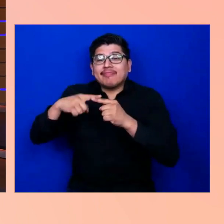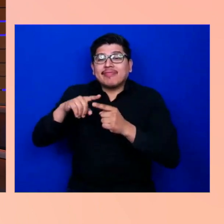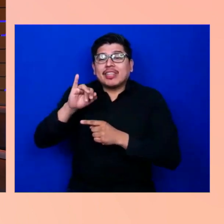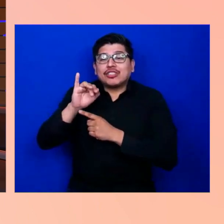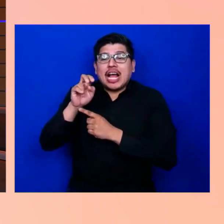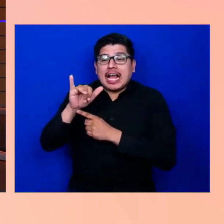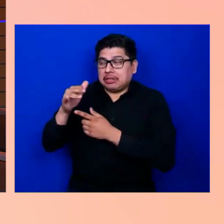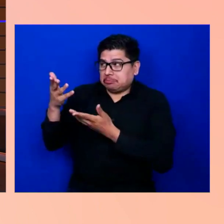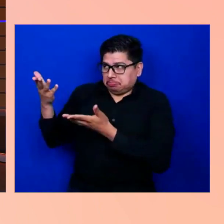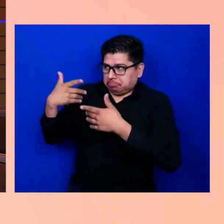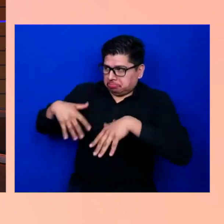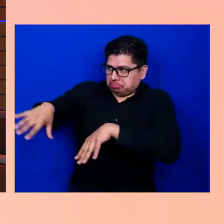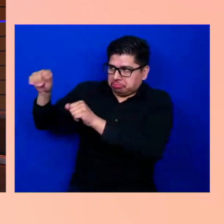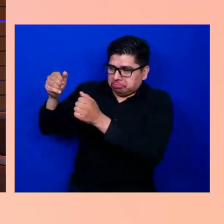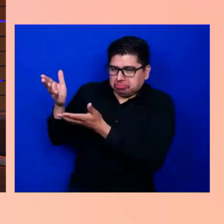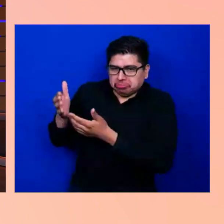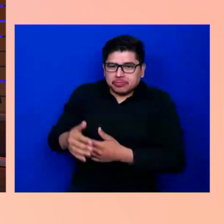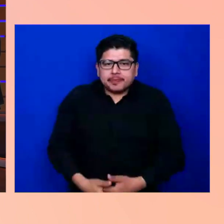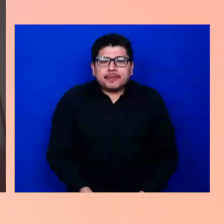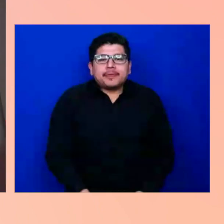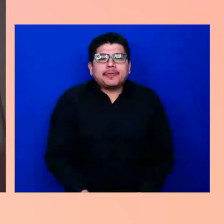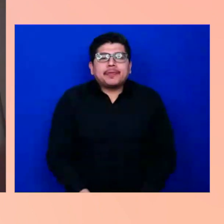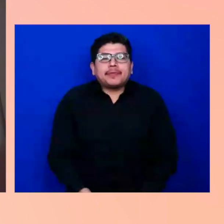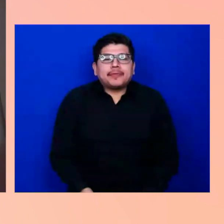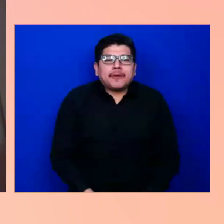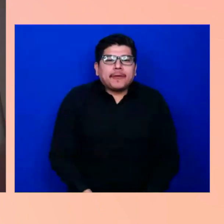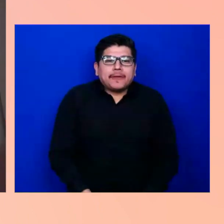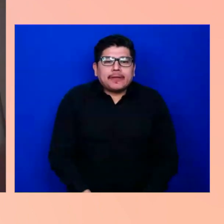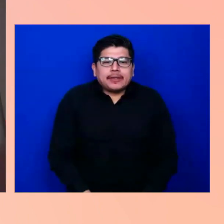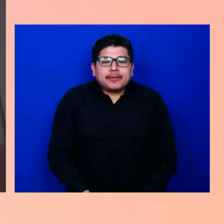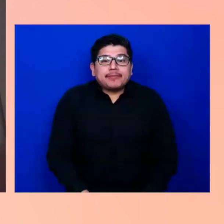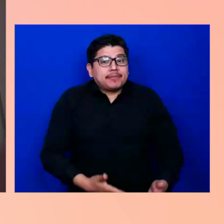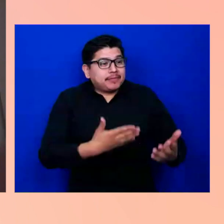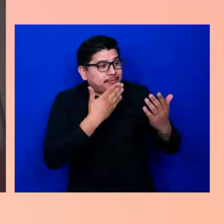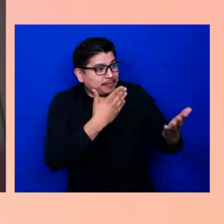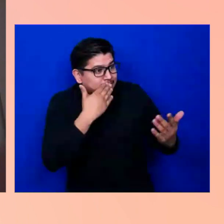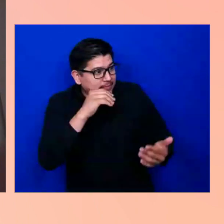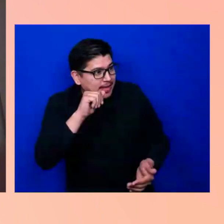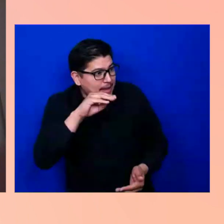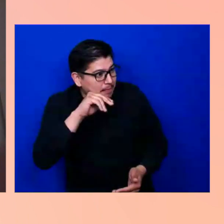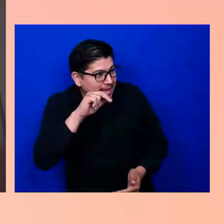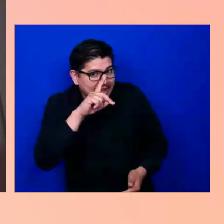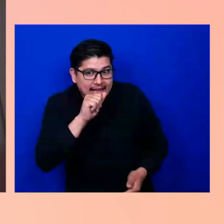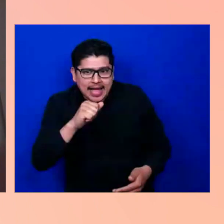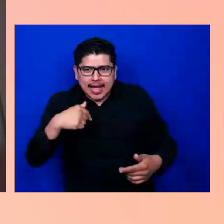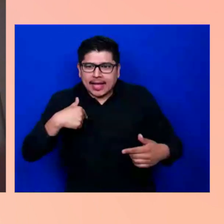Thanks, Amanda. Hi everybody. I'm Ginny Caughey, President of Carolina Software,